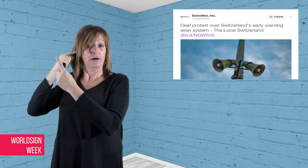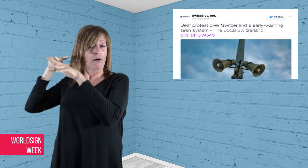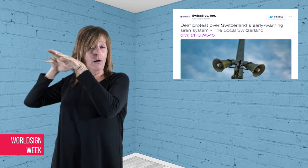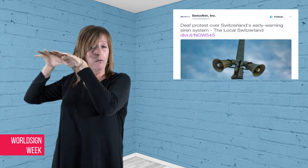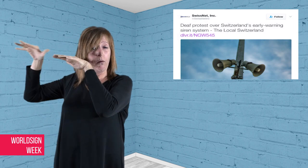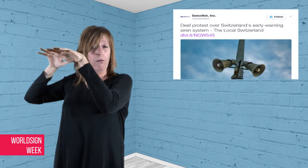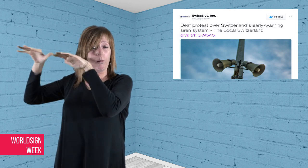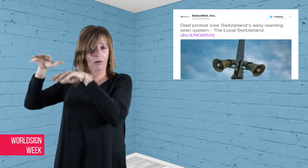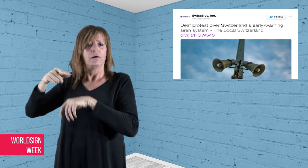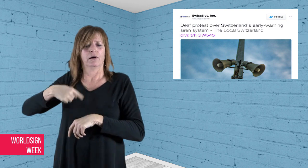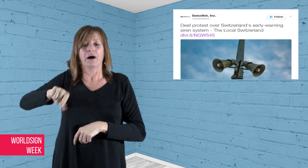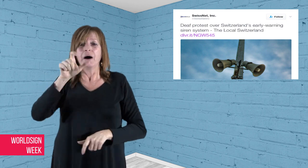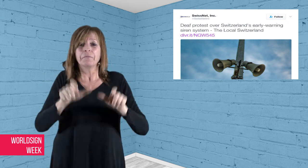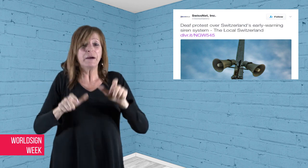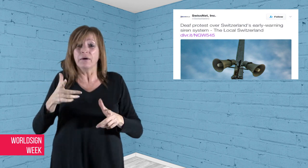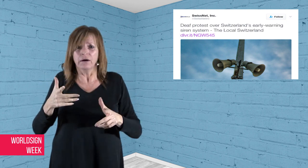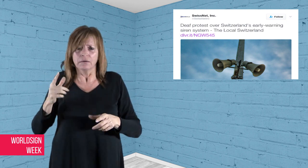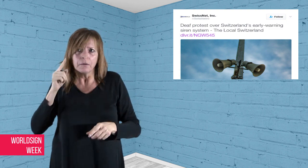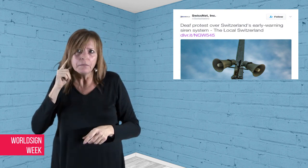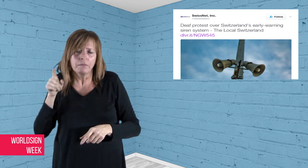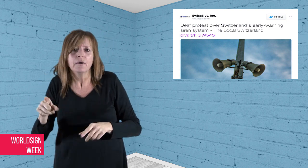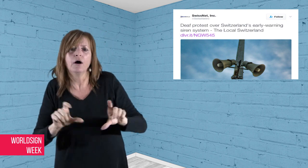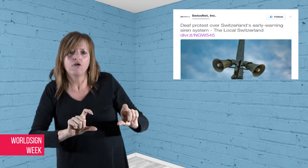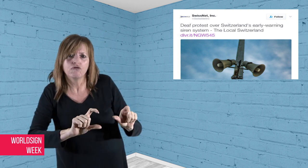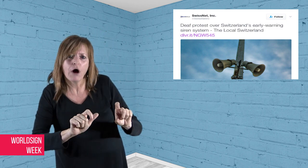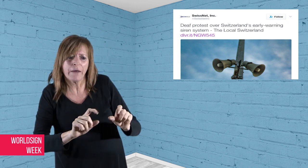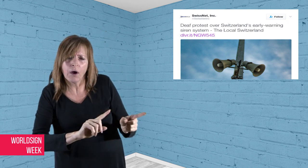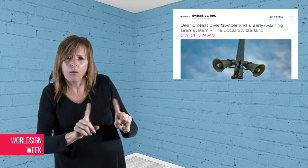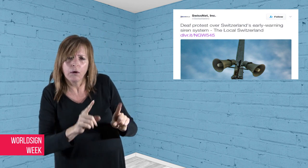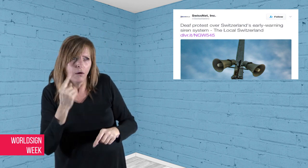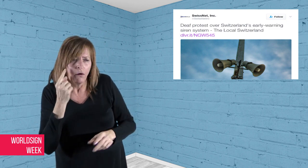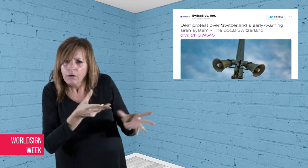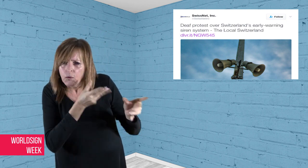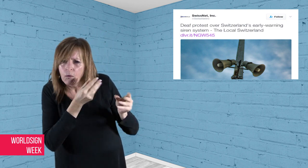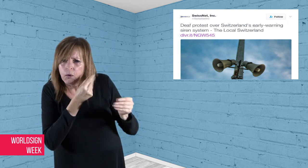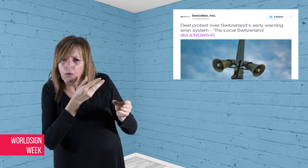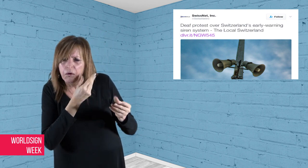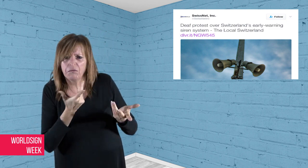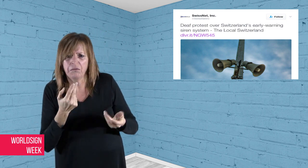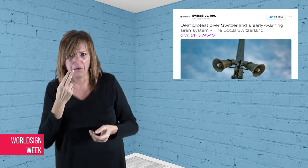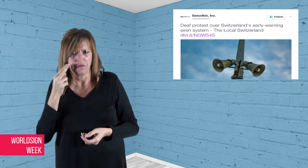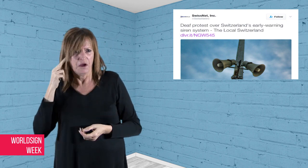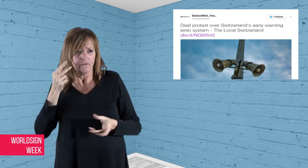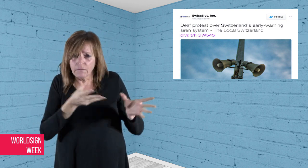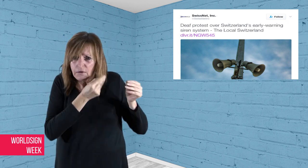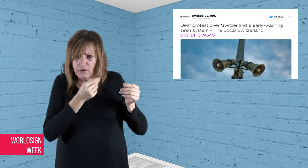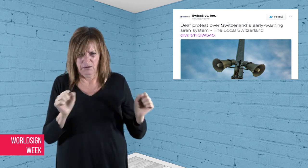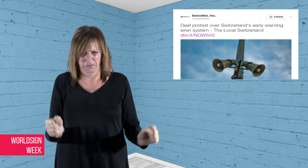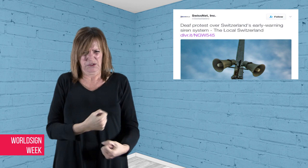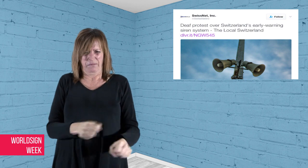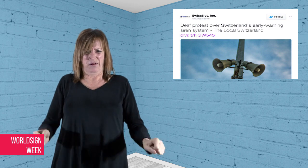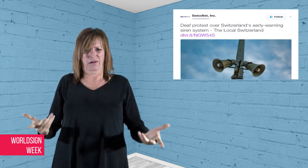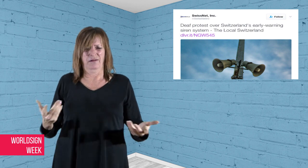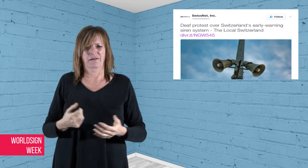which Deaf people cannot do! SFD says the government should